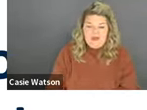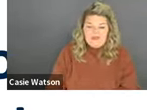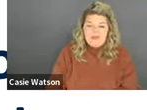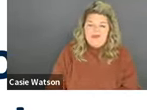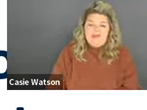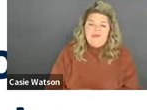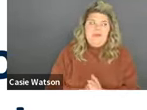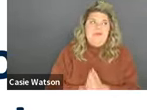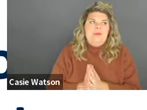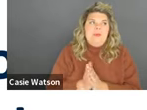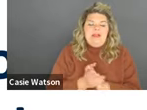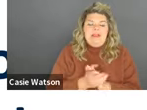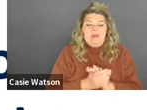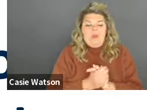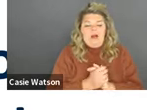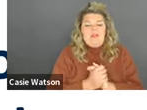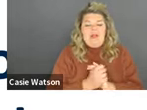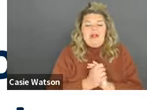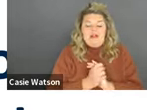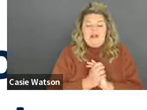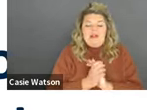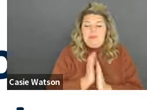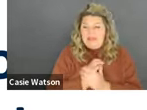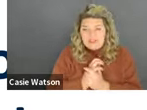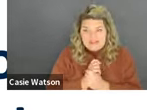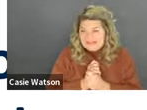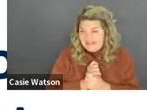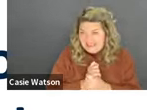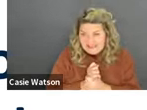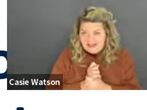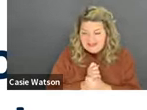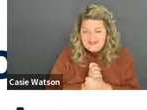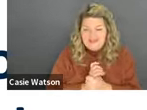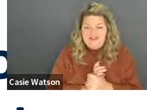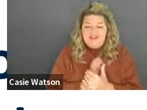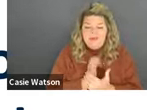But we also wanted to remind everyone that patience is the key.